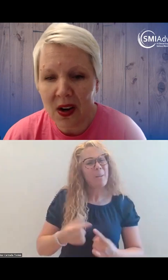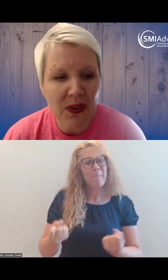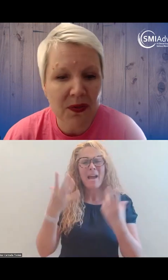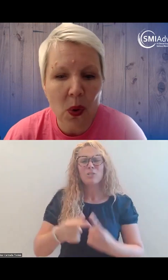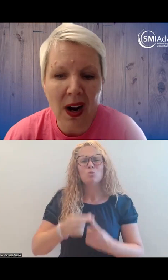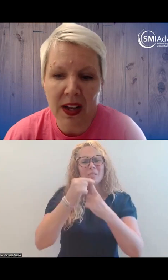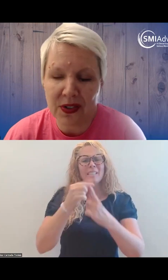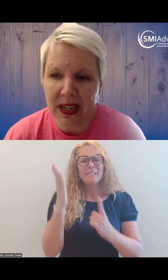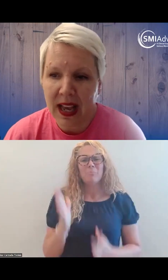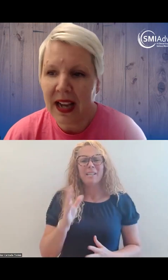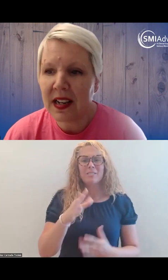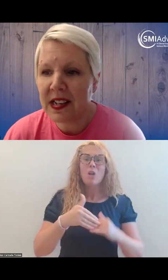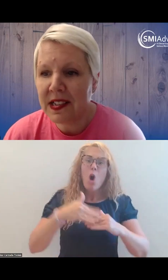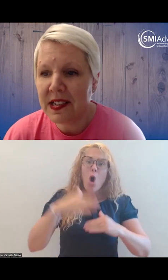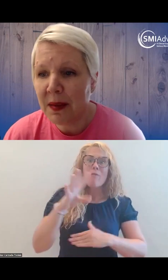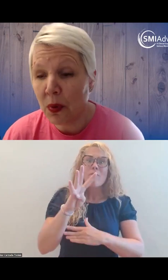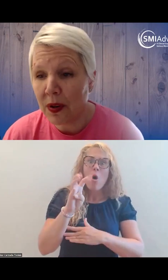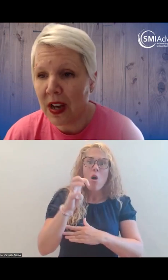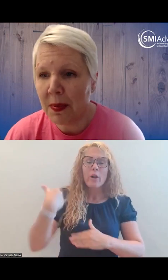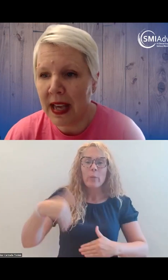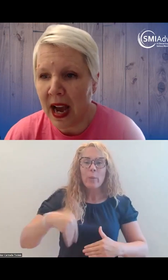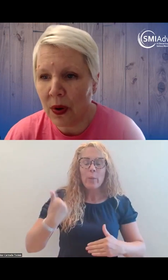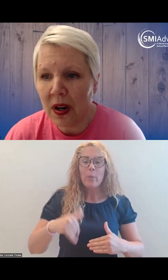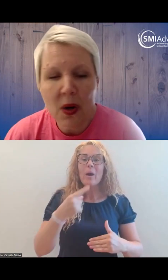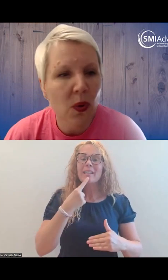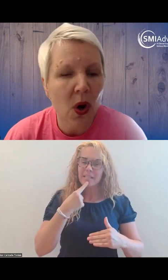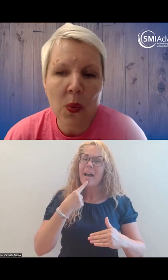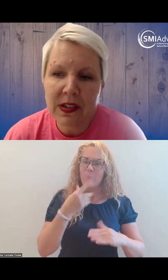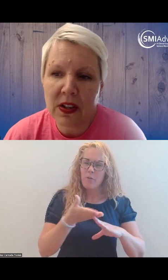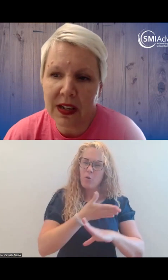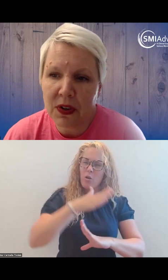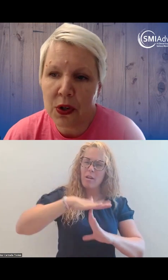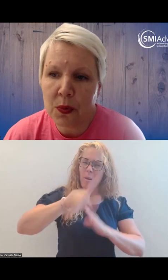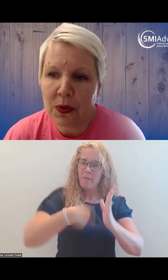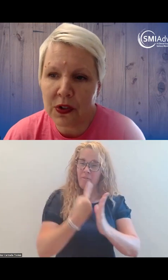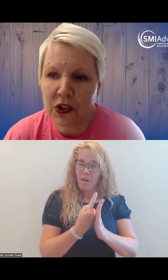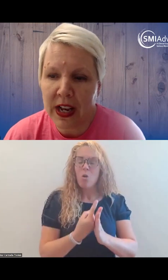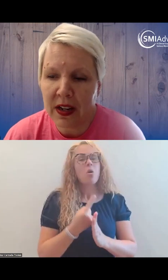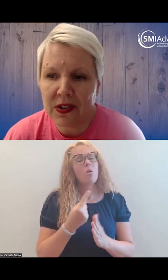OVER 400. AS I SAID, WE ARE ALWAYS LOOKING FOR MOVERS AND SHAKERS